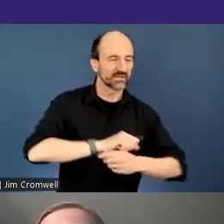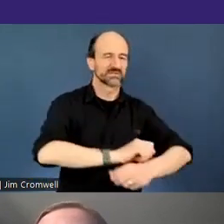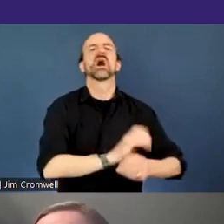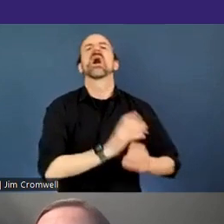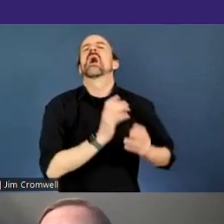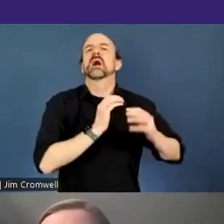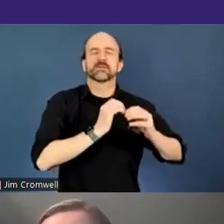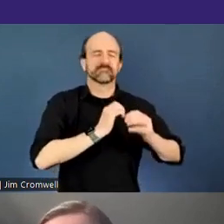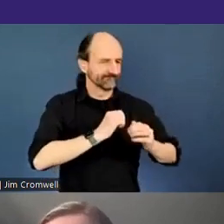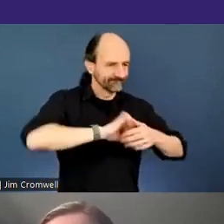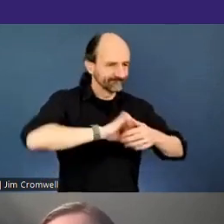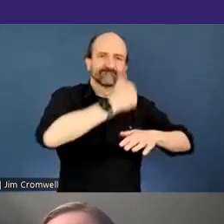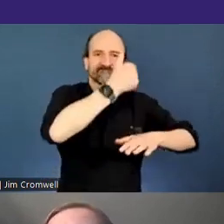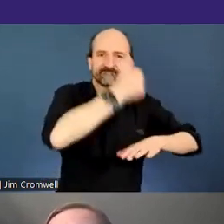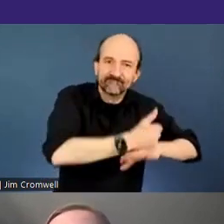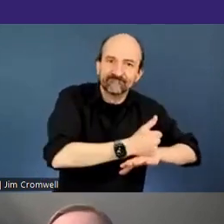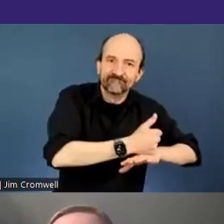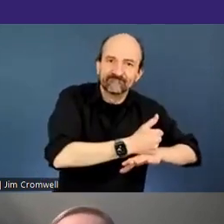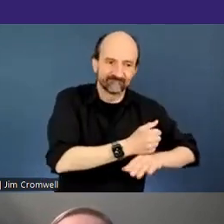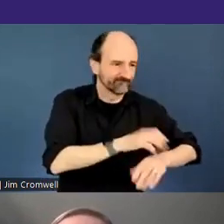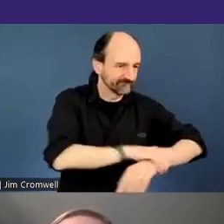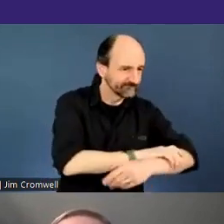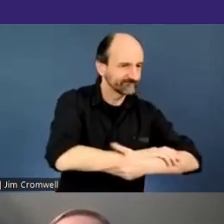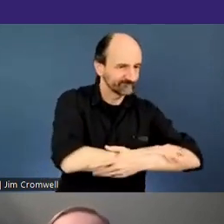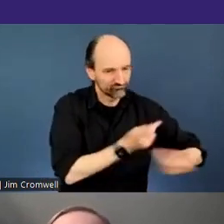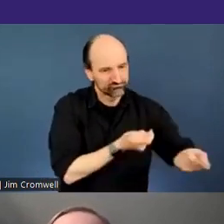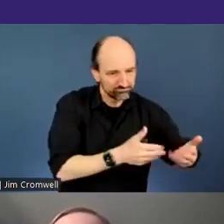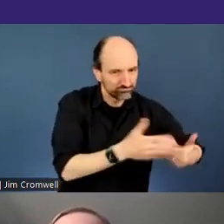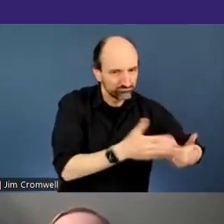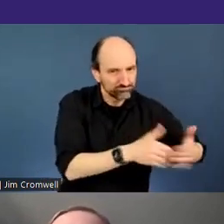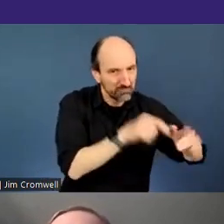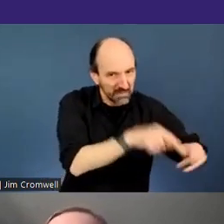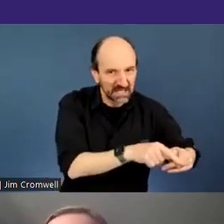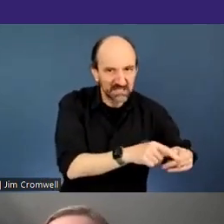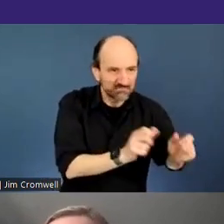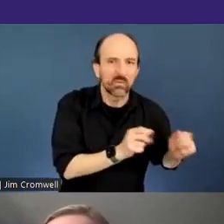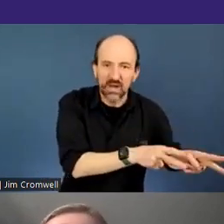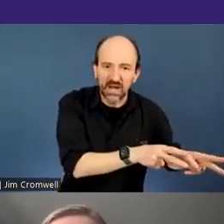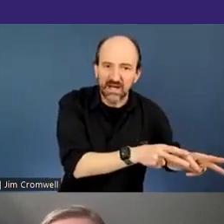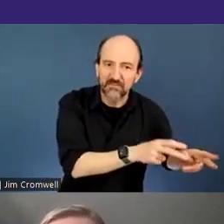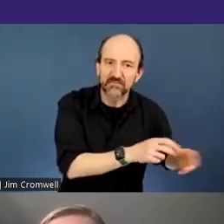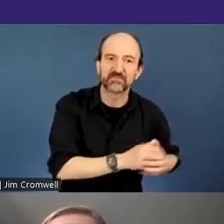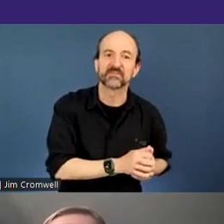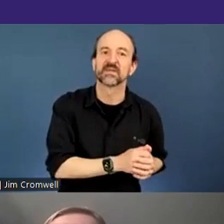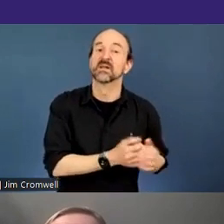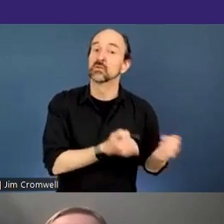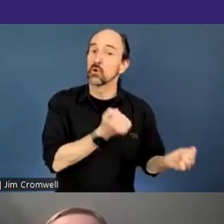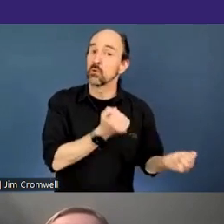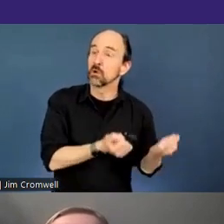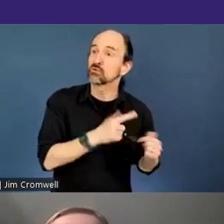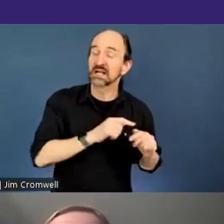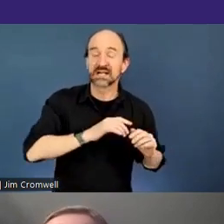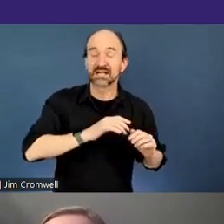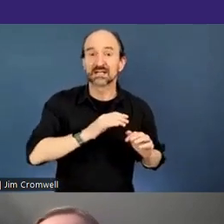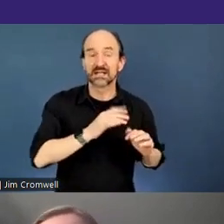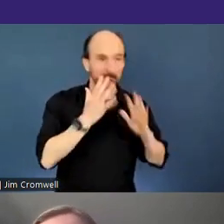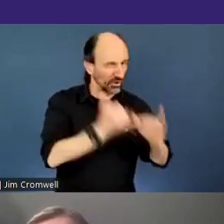community led context and also our methodology. Monitoring and evaluation, for us, have become a very natural